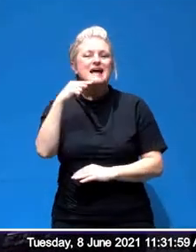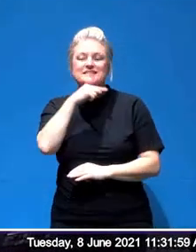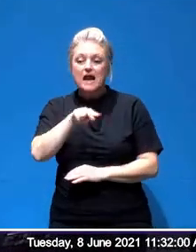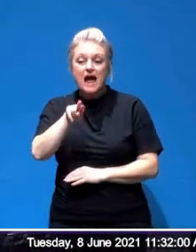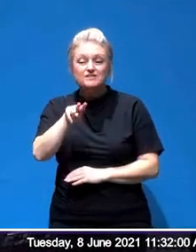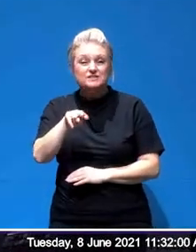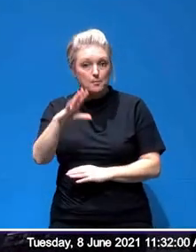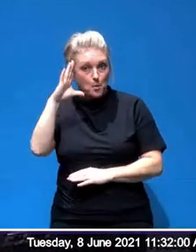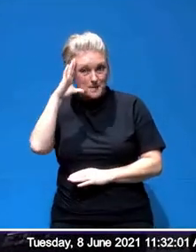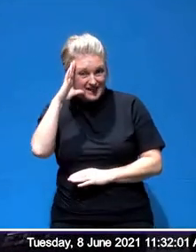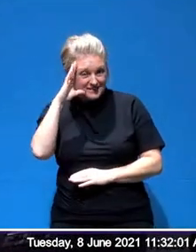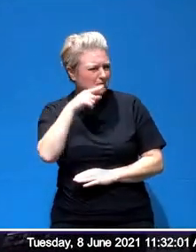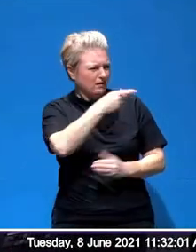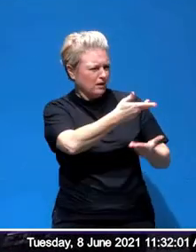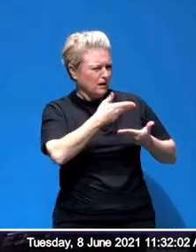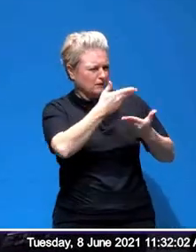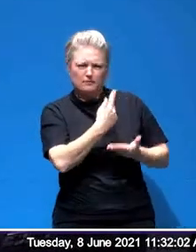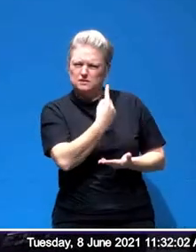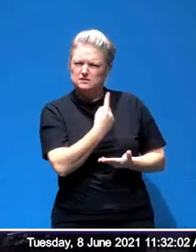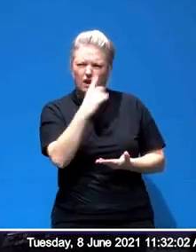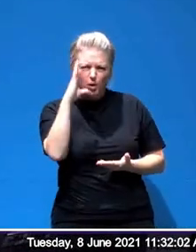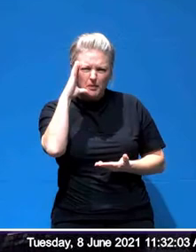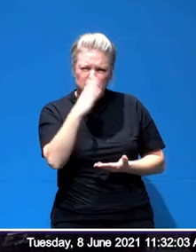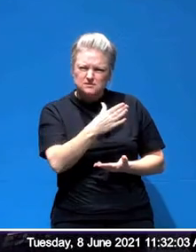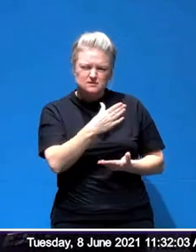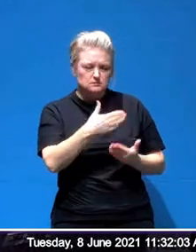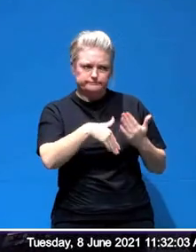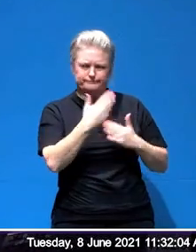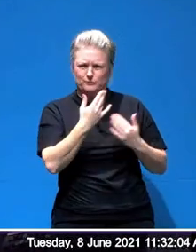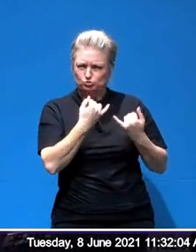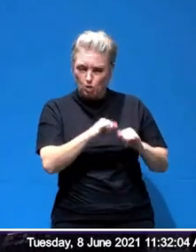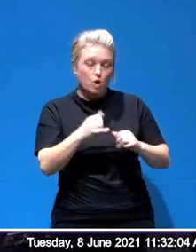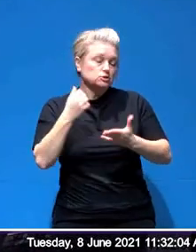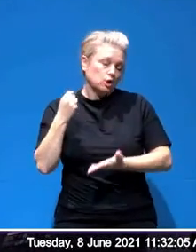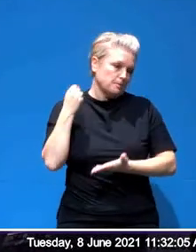Staff had forgotten on that day to pack Daniel's medication and I was also aware